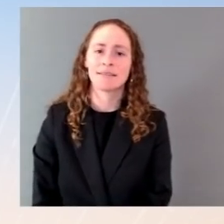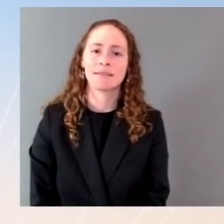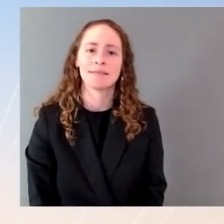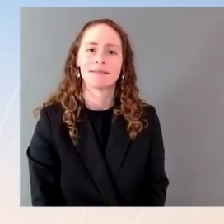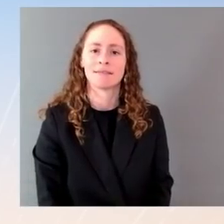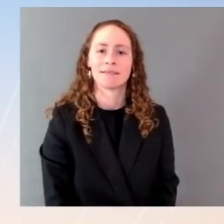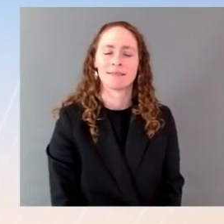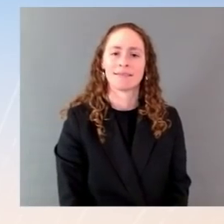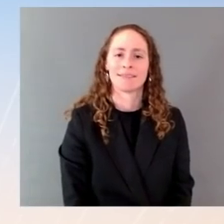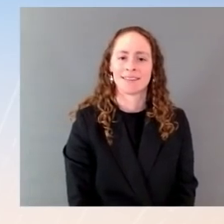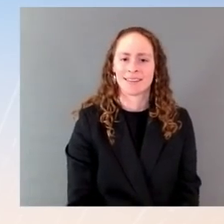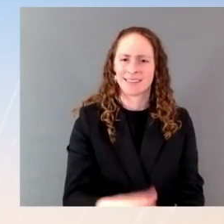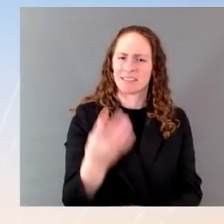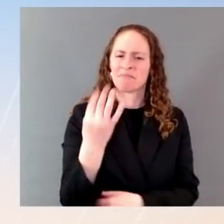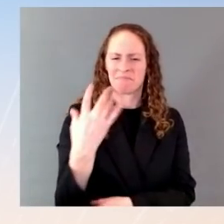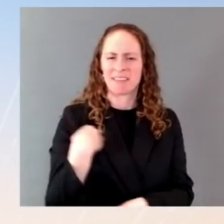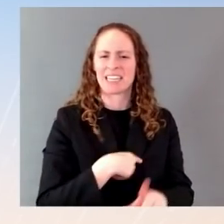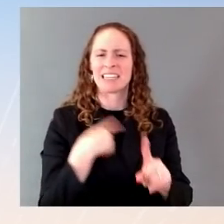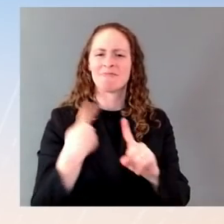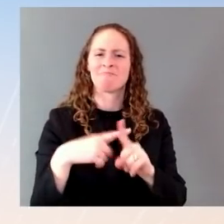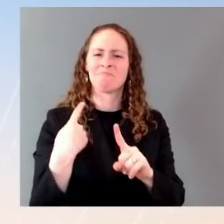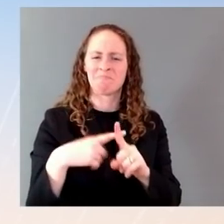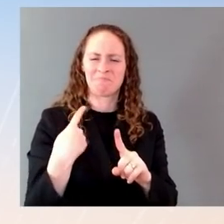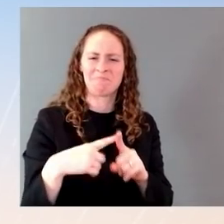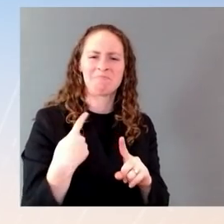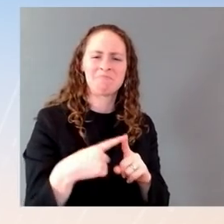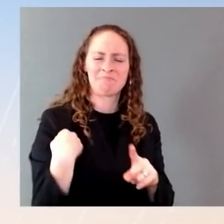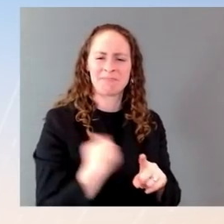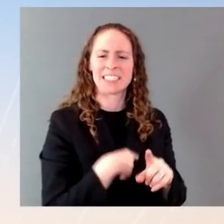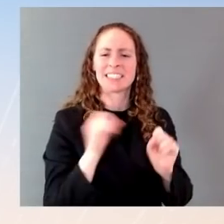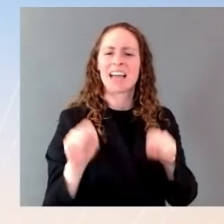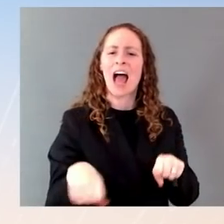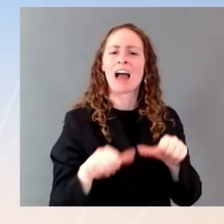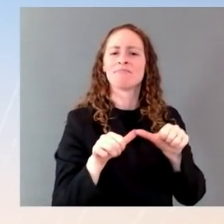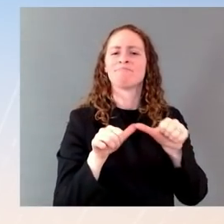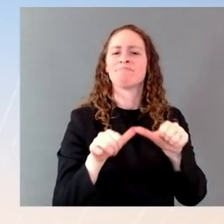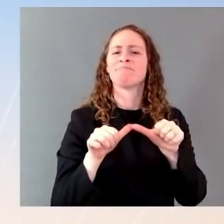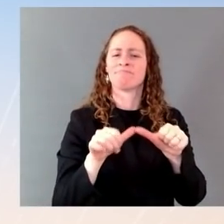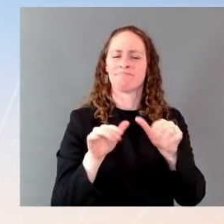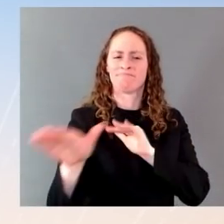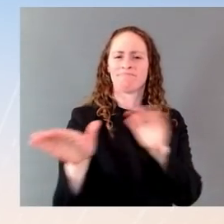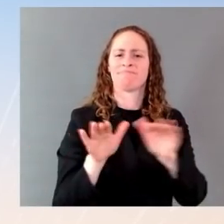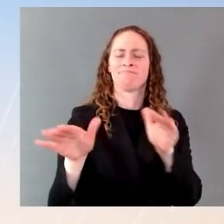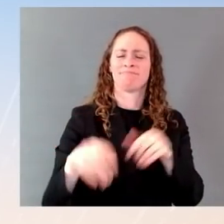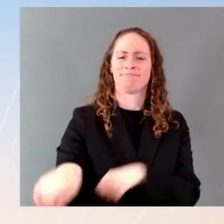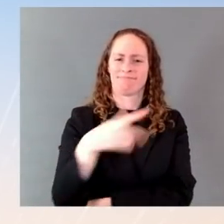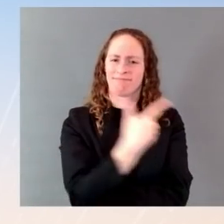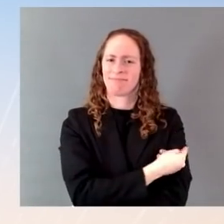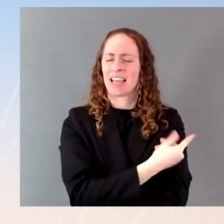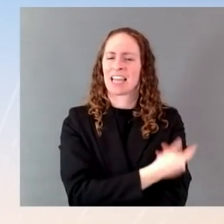As you know, the federal government -- the largest employer in the country -- we have successfully implemented these requirements